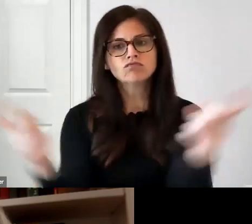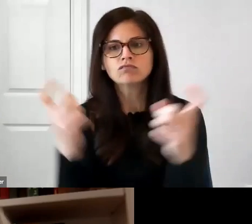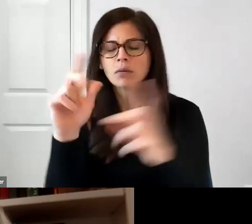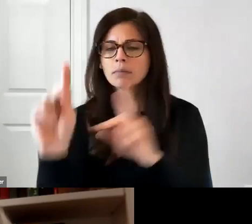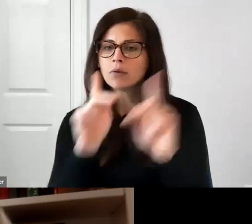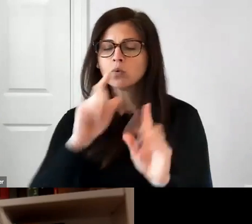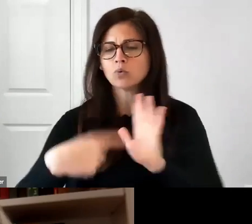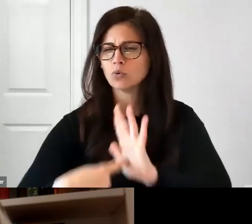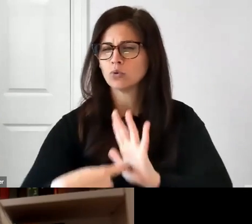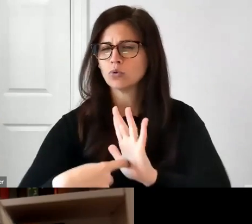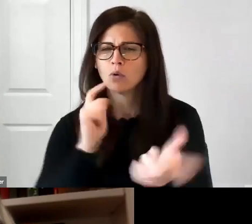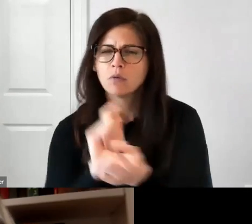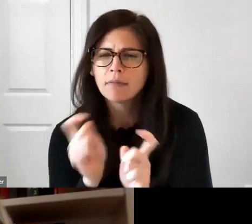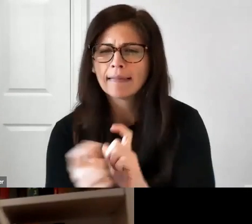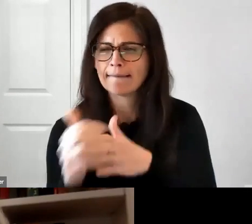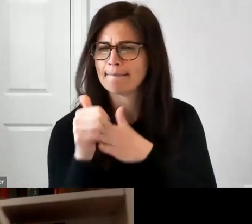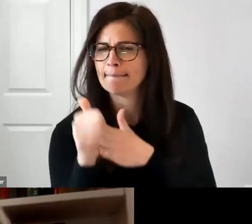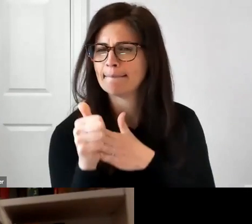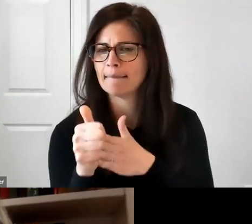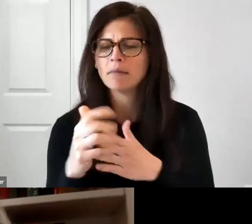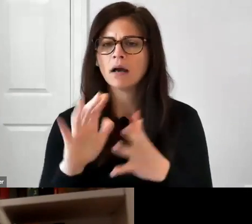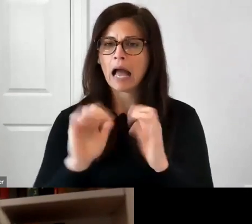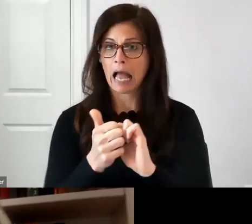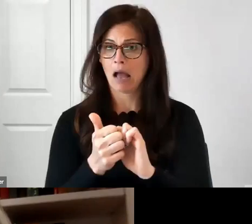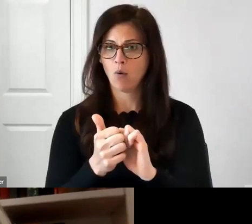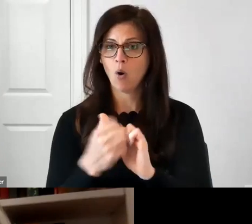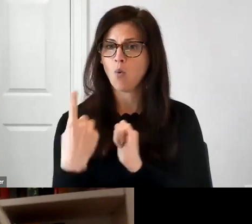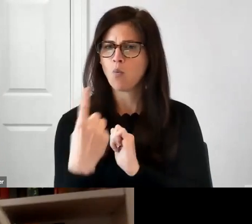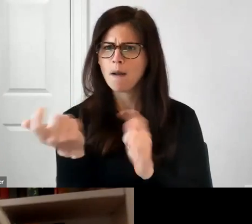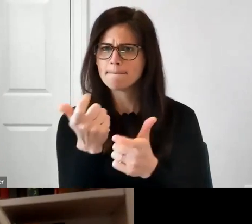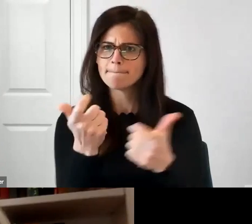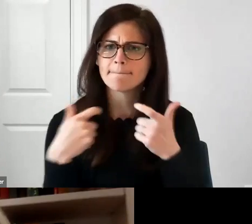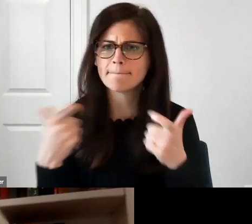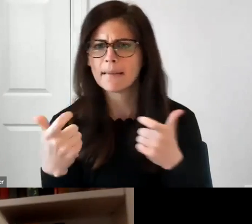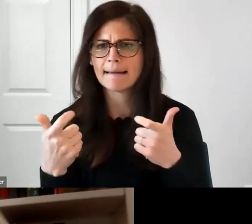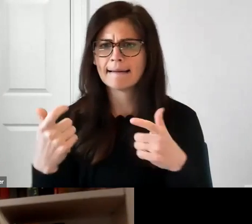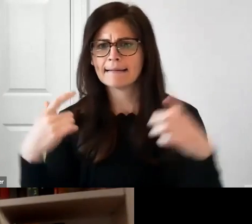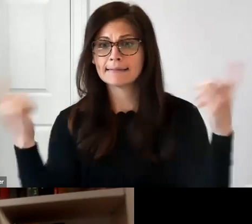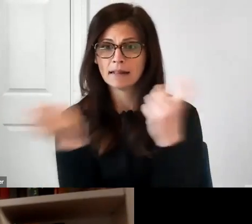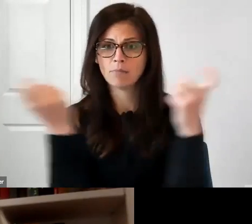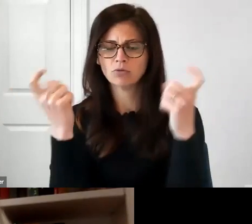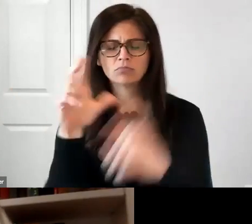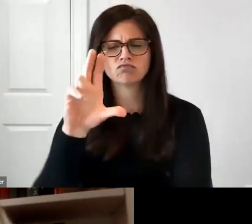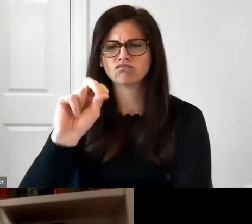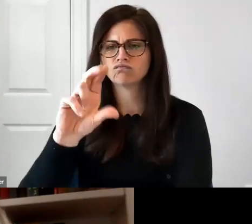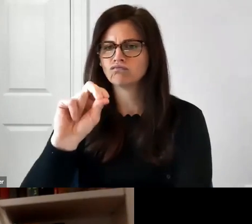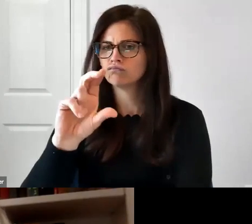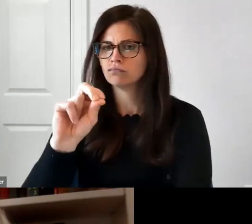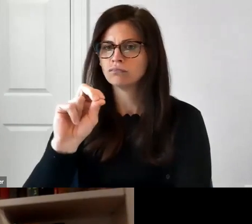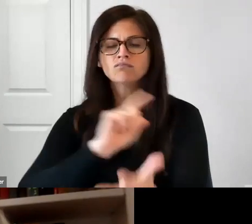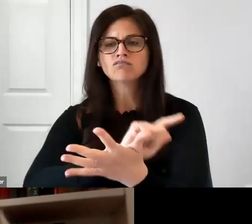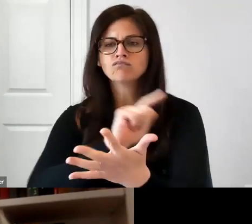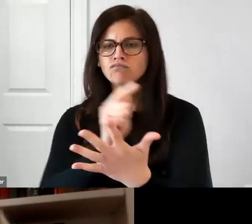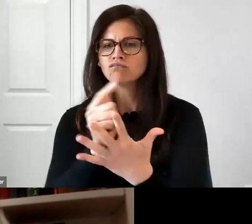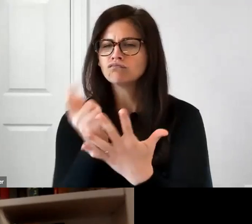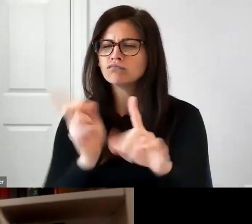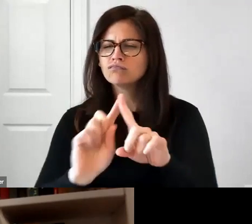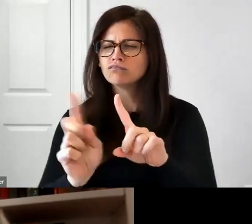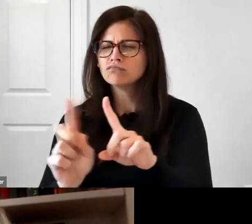and change in UP, not with one big singular celebration, but with a series of moments this week,